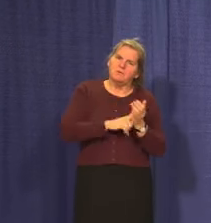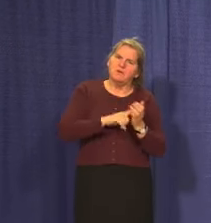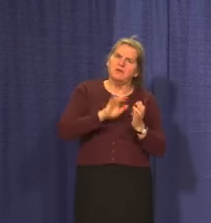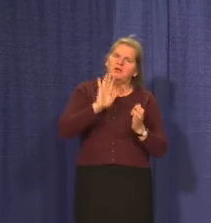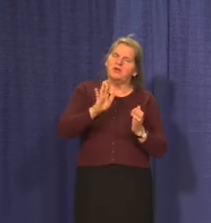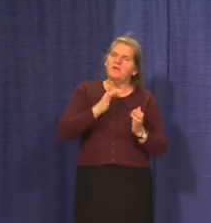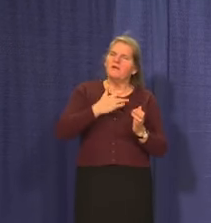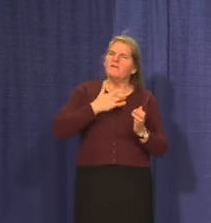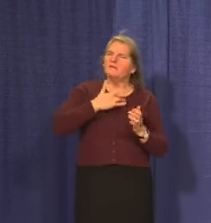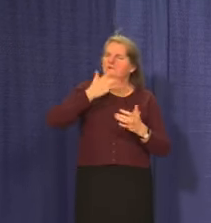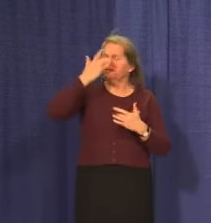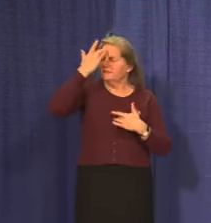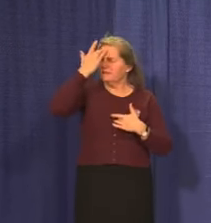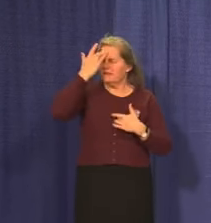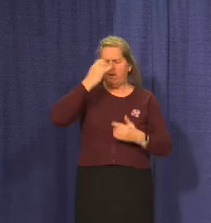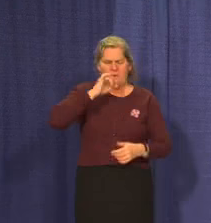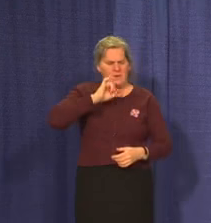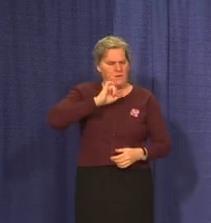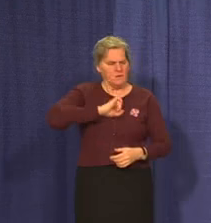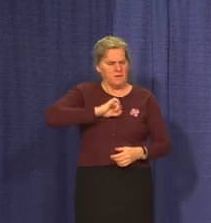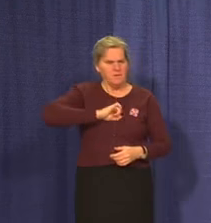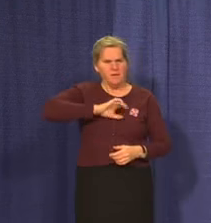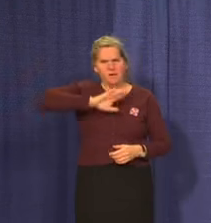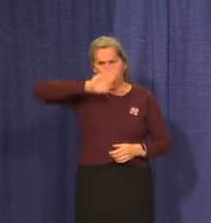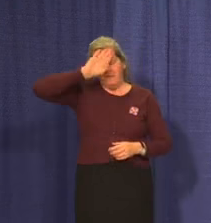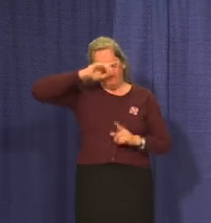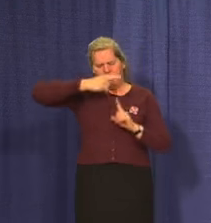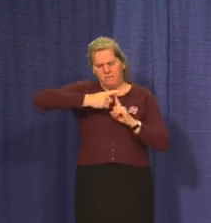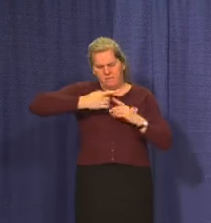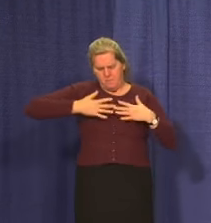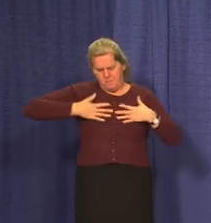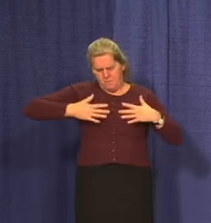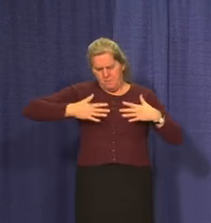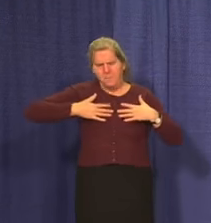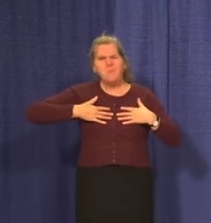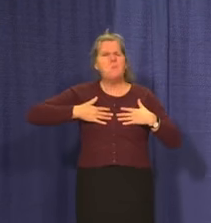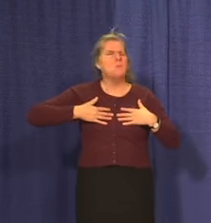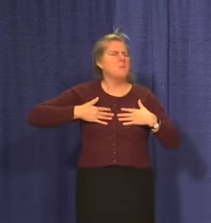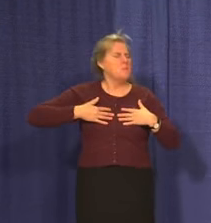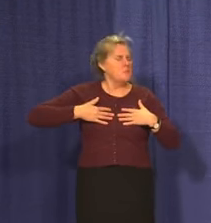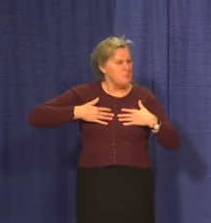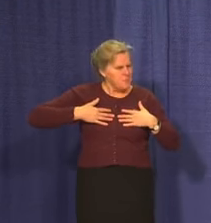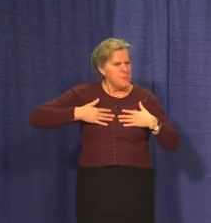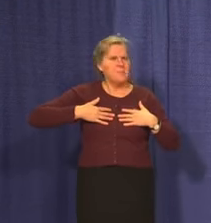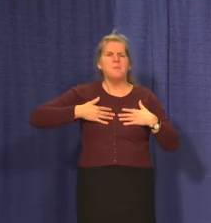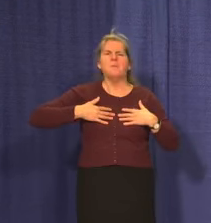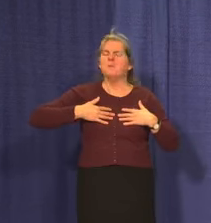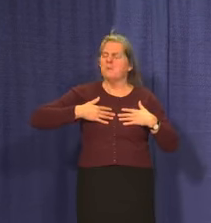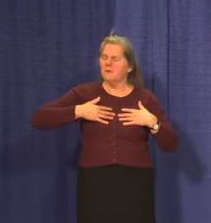ESPECIALLY WITH COUGH, FEVER OR DIFFICULTY BREATHING, BEING COVID, INCREASES SUBSTANTIALLY